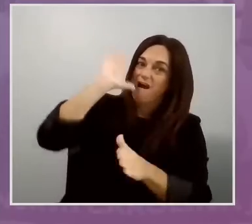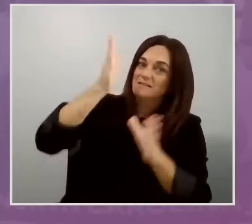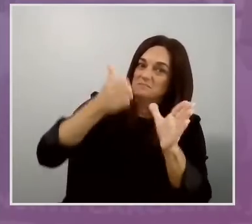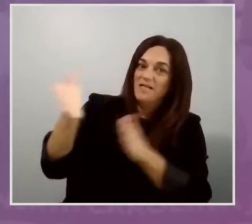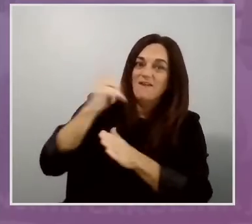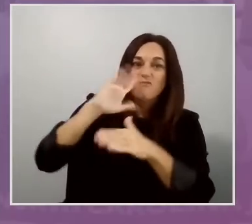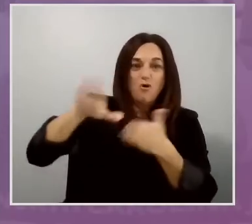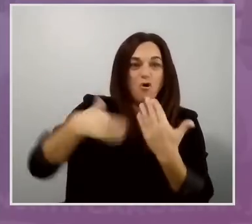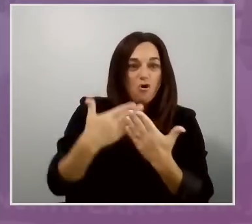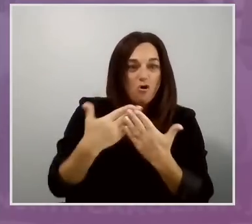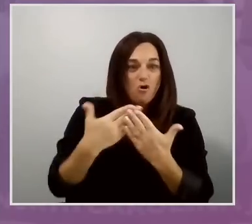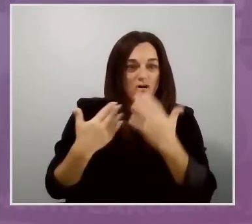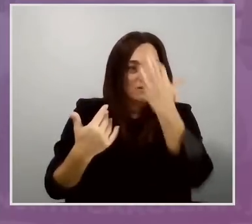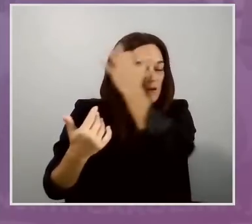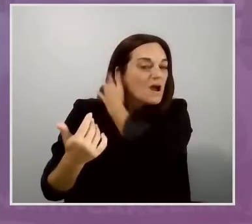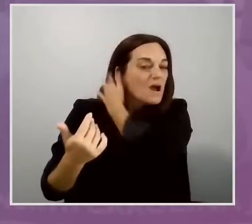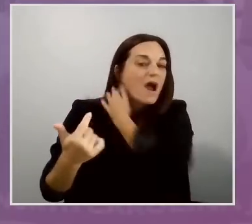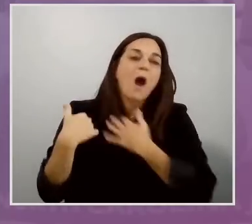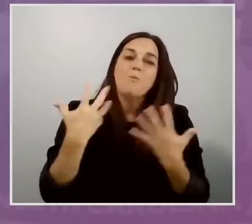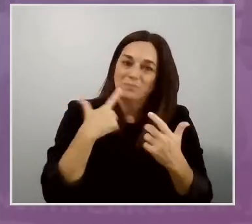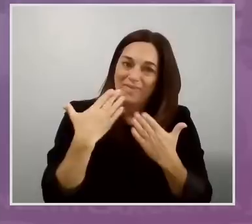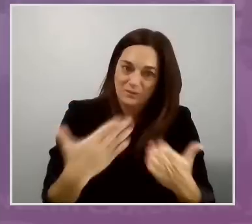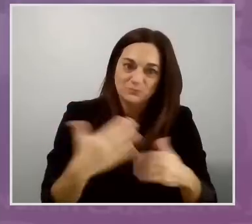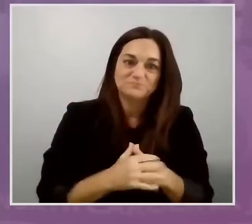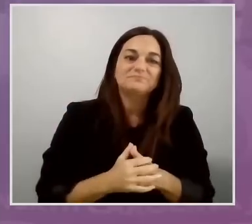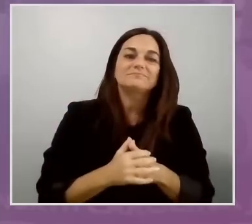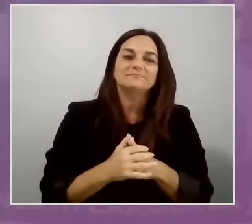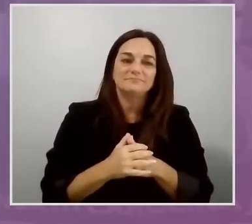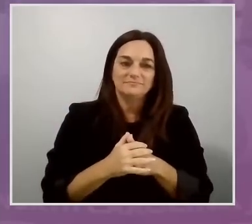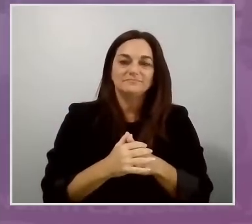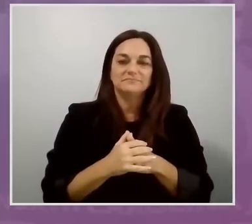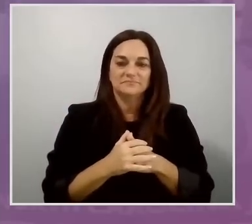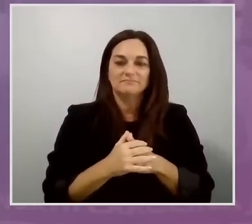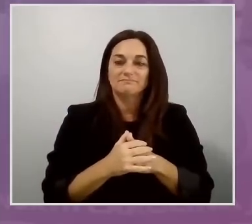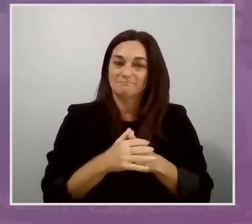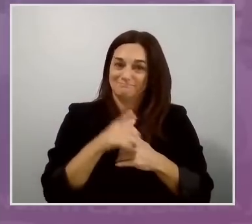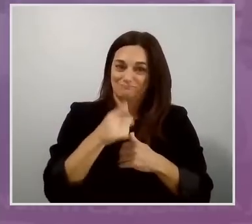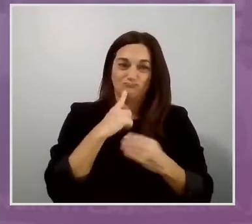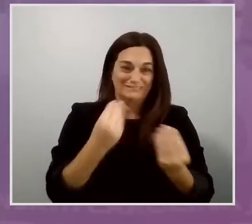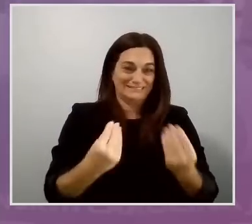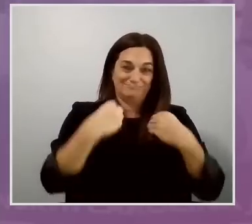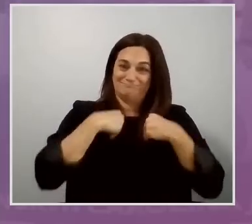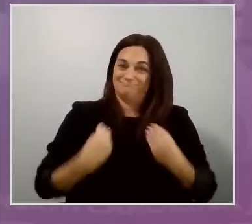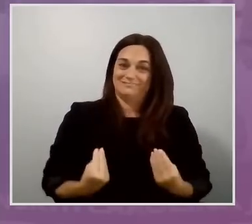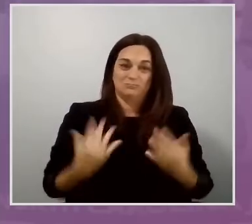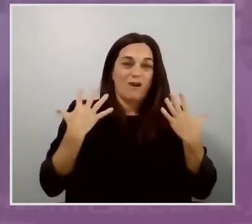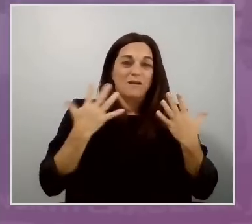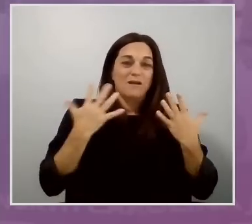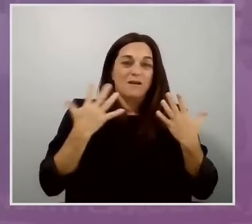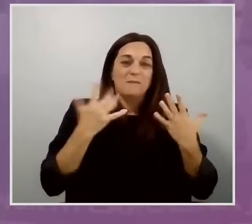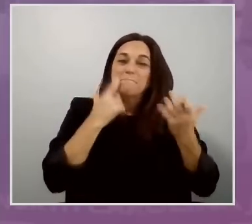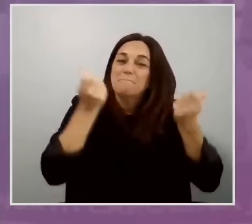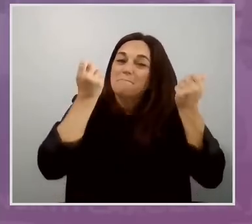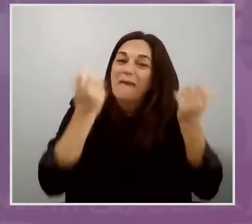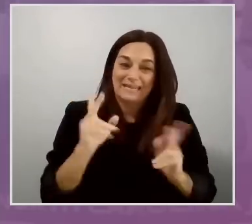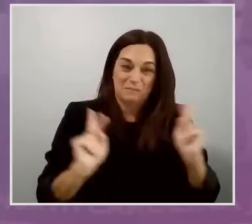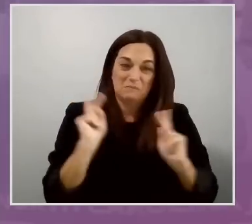JUSTICE IF WE ARE TO LIVE GOD'S PLAN FOR ALL OF US.